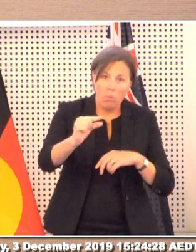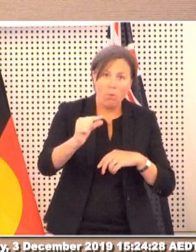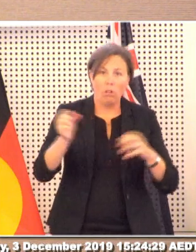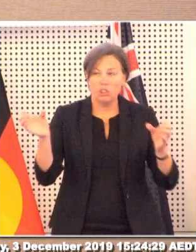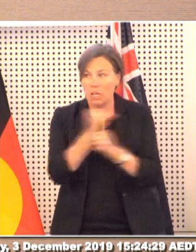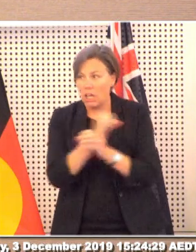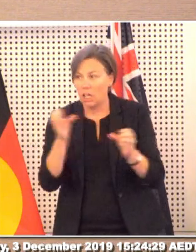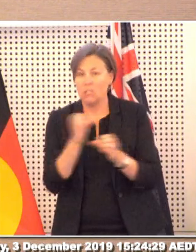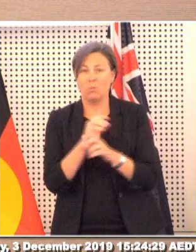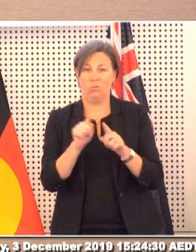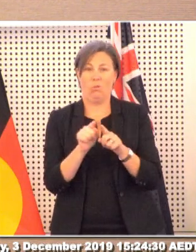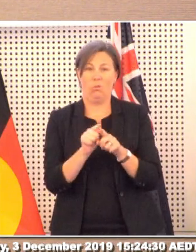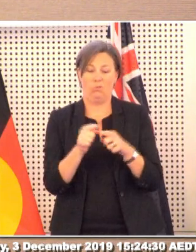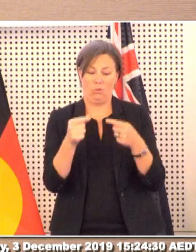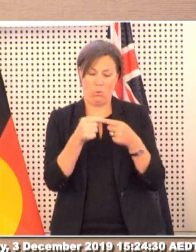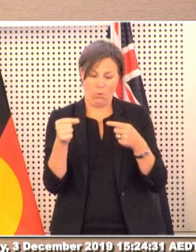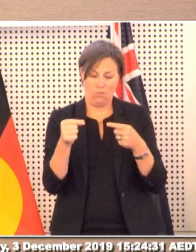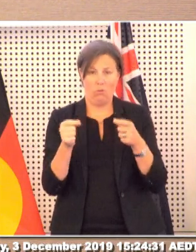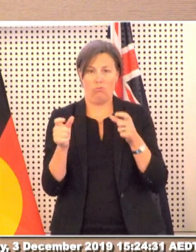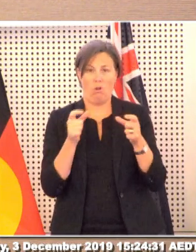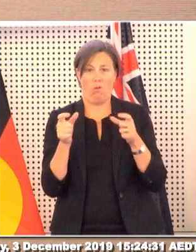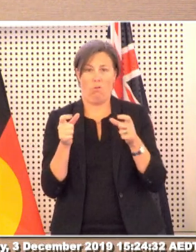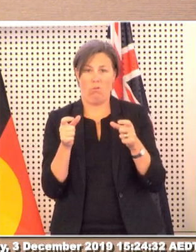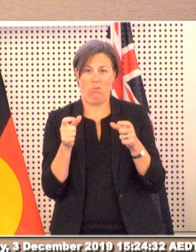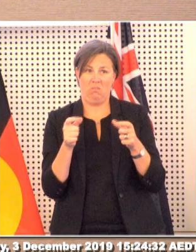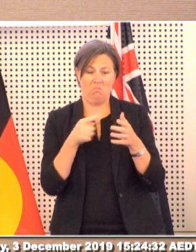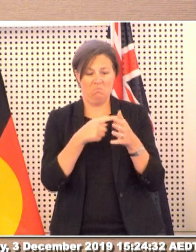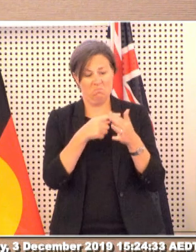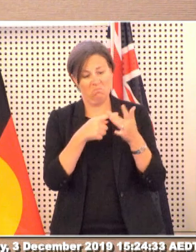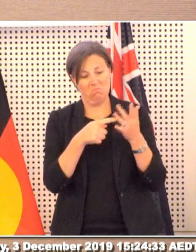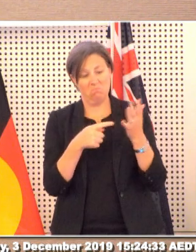Some of those are just so fundamental to the problems in group homes.